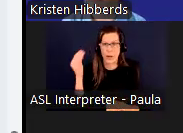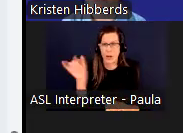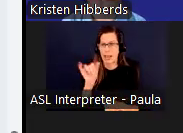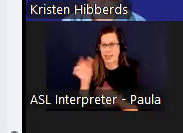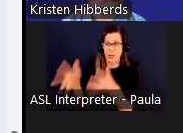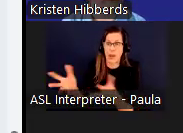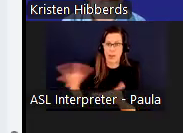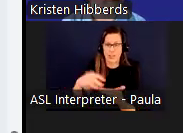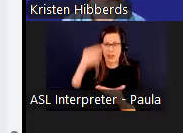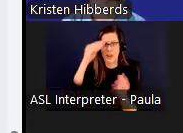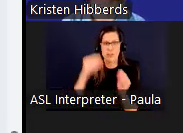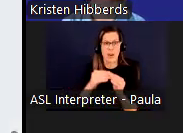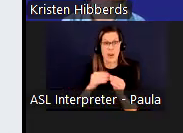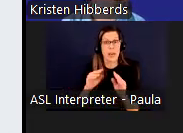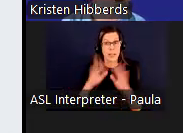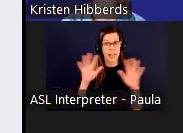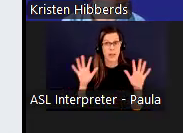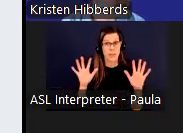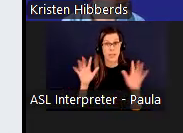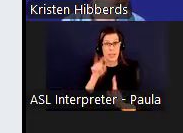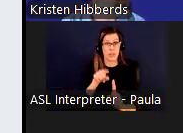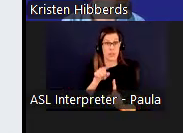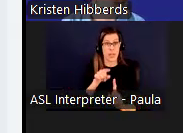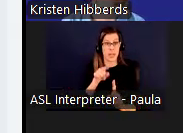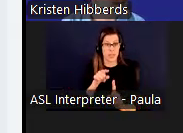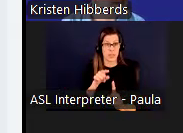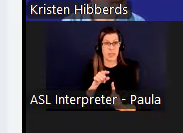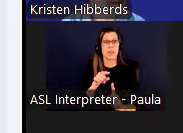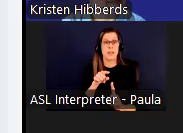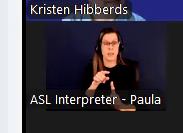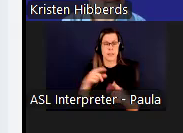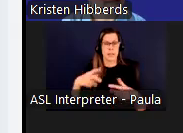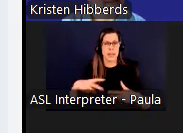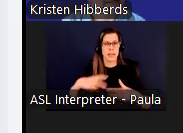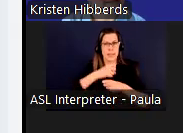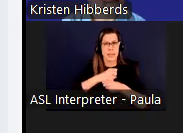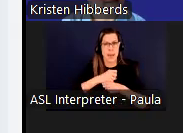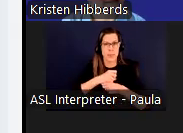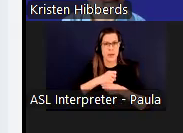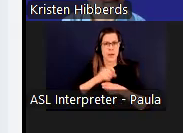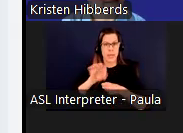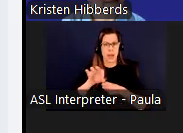So clarification with the summary of the changes for this section, it says,